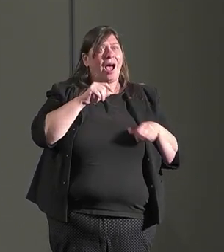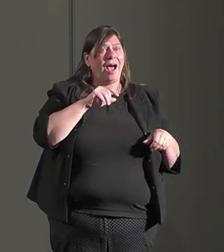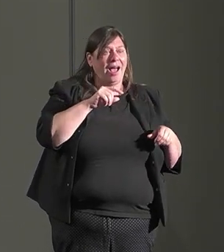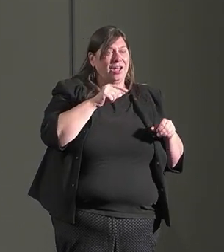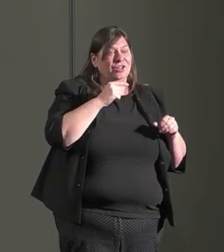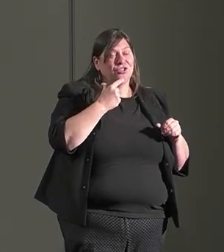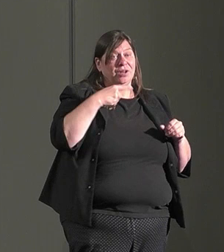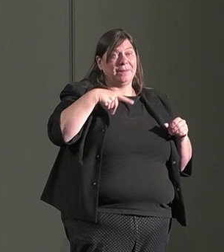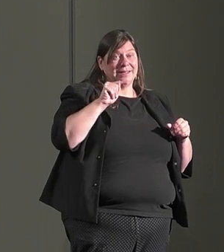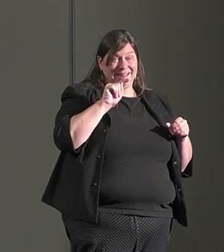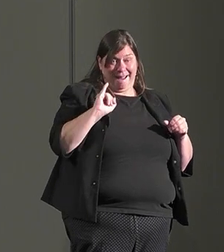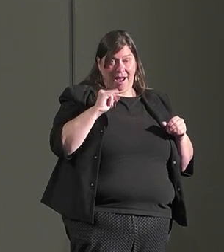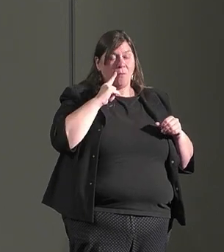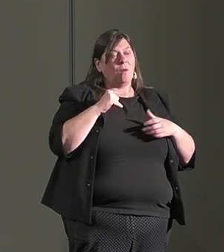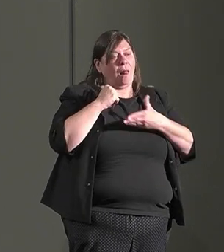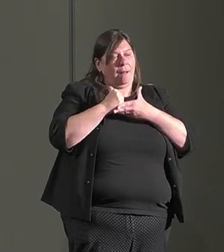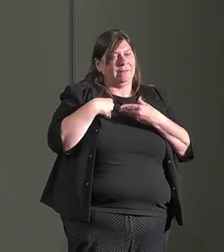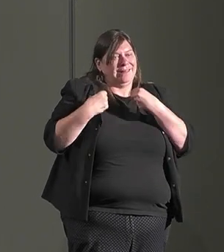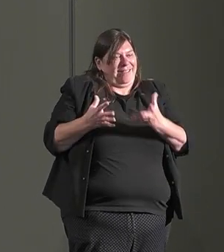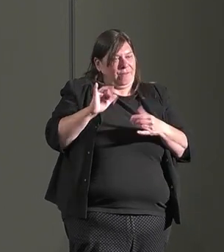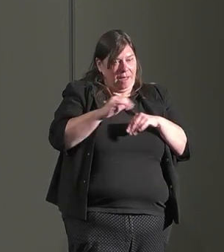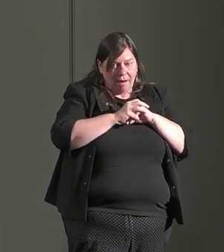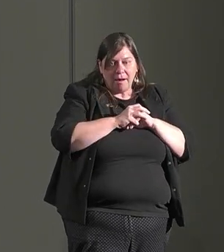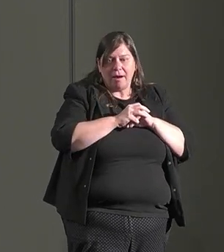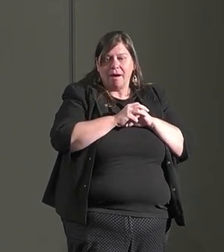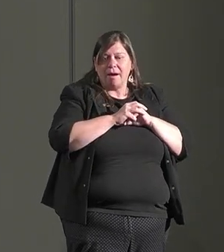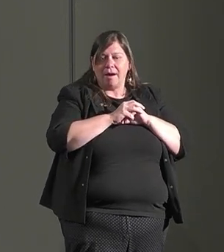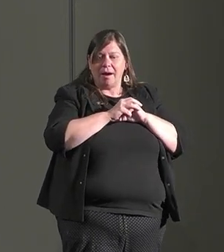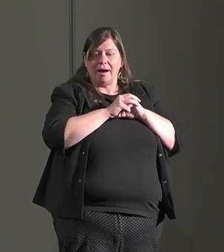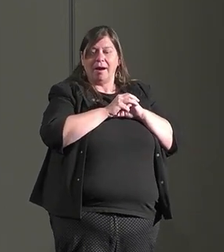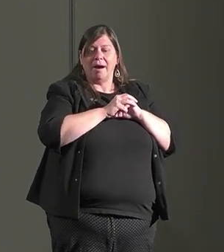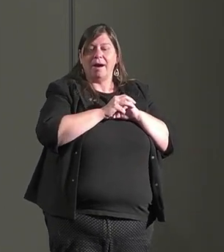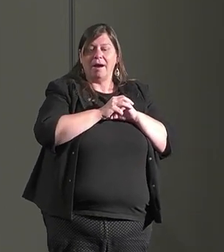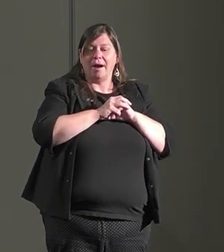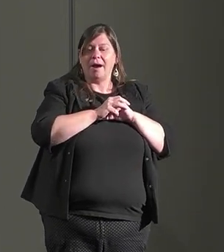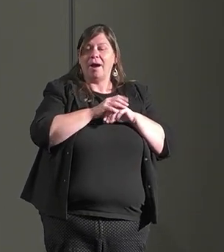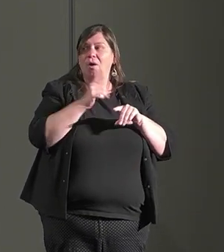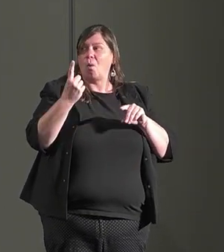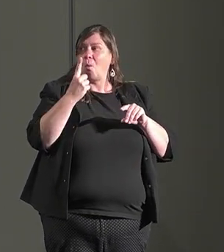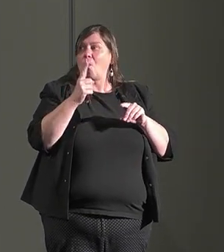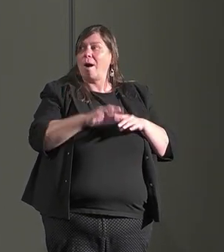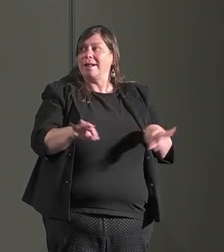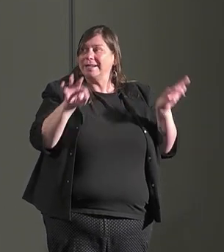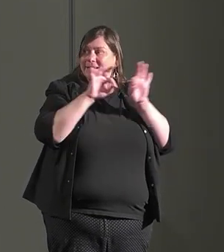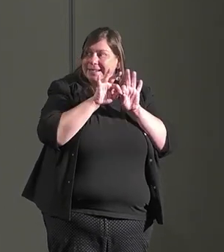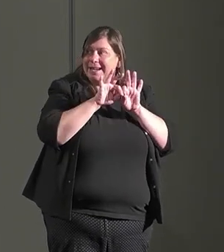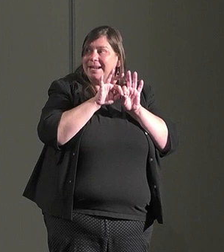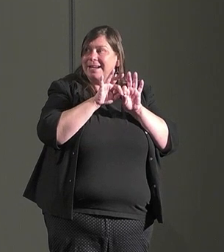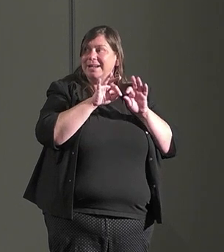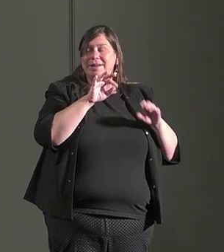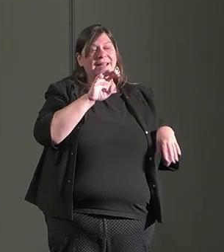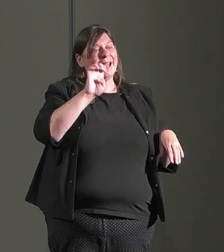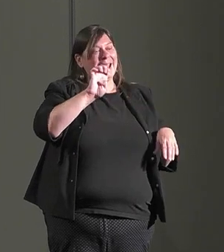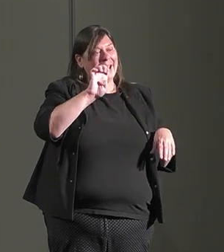You see my credentials on the team. One contribute to the e-Pub standard and accessibility standard